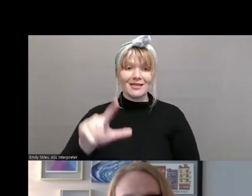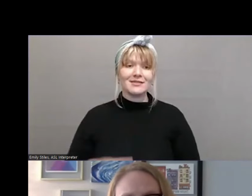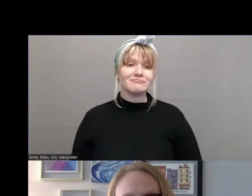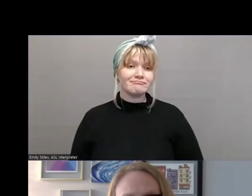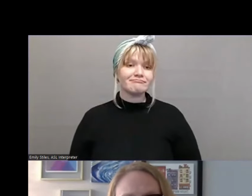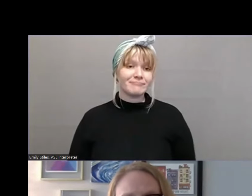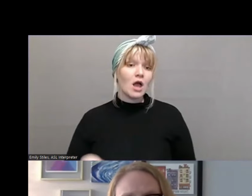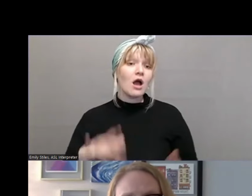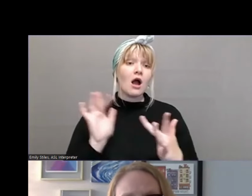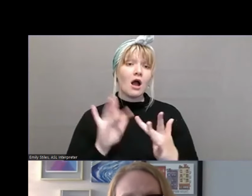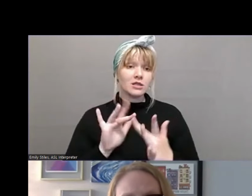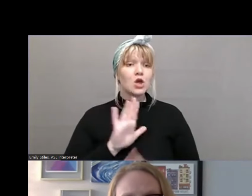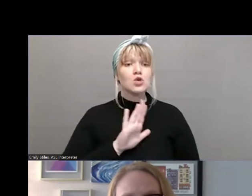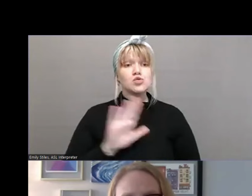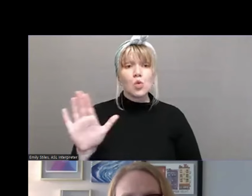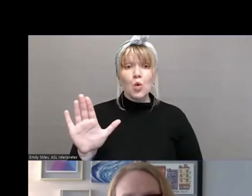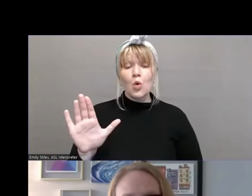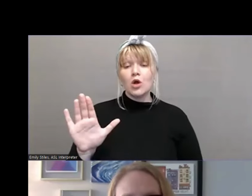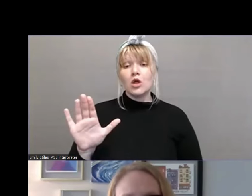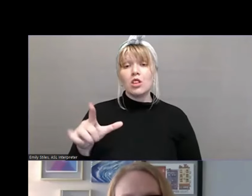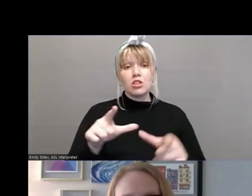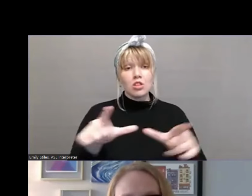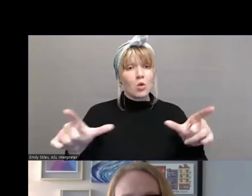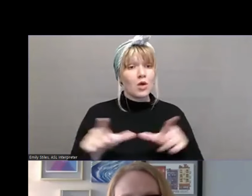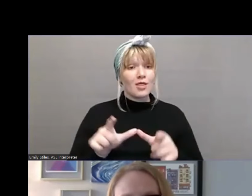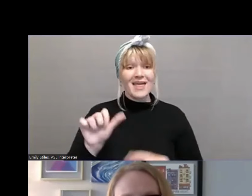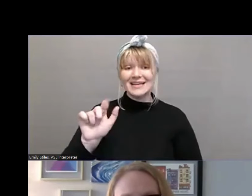Contact your local AT program.